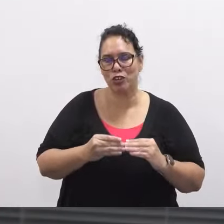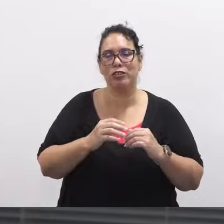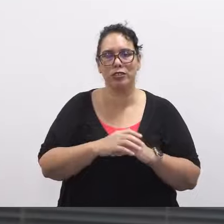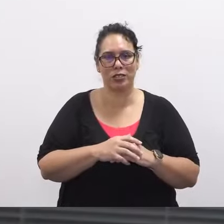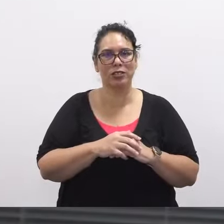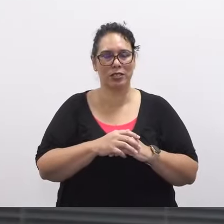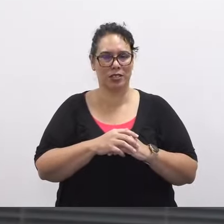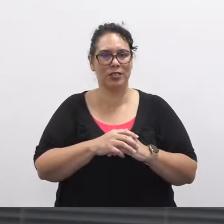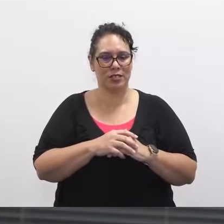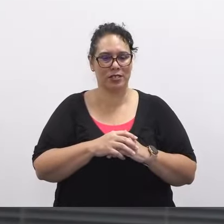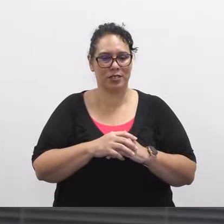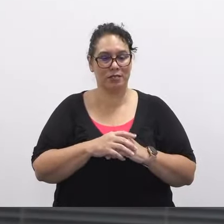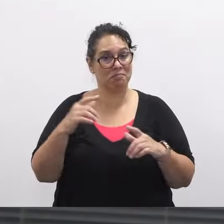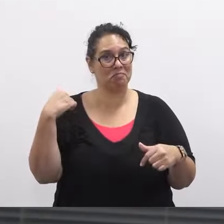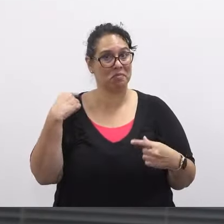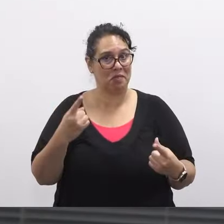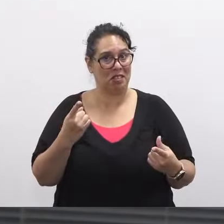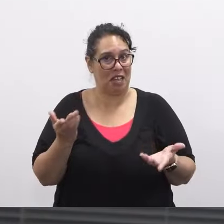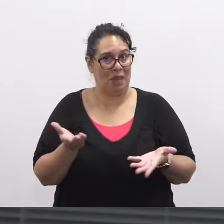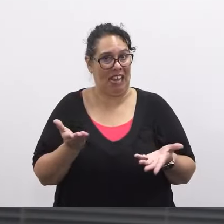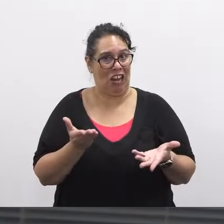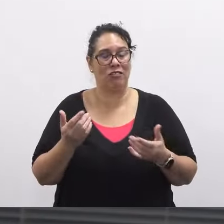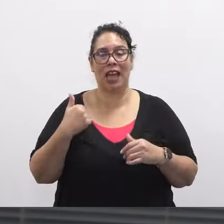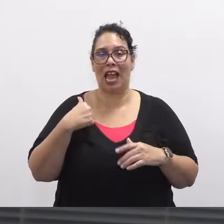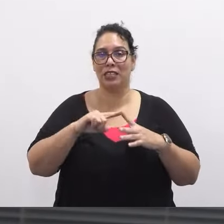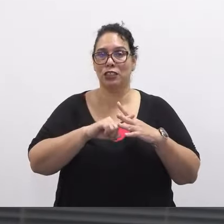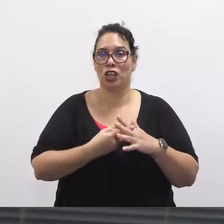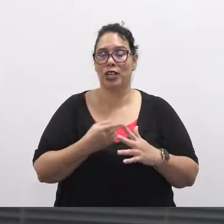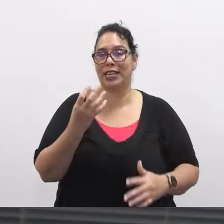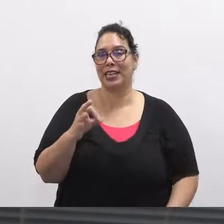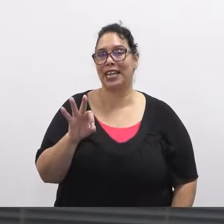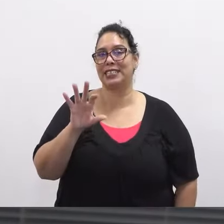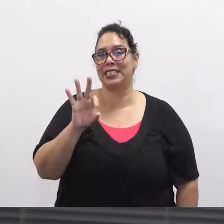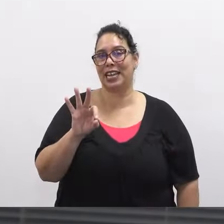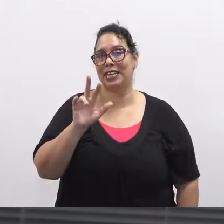as long as I've been here. I've started at 1993.